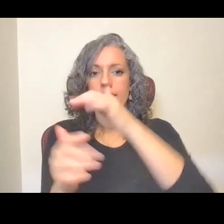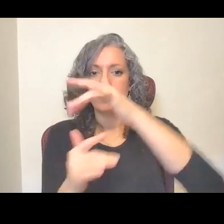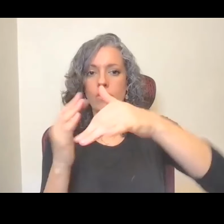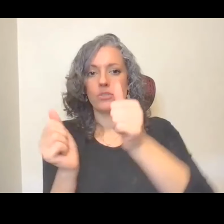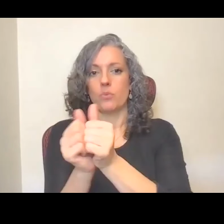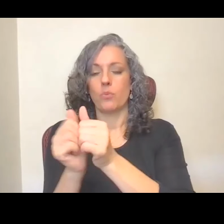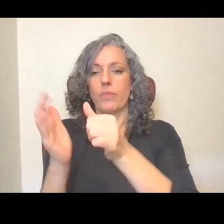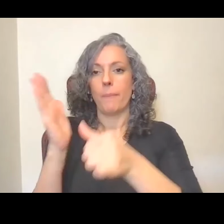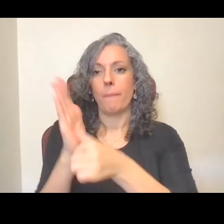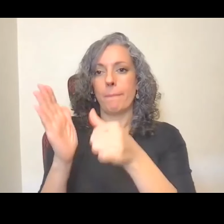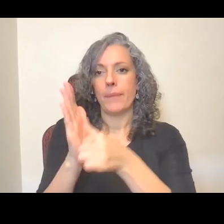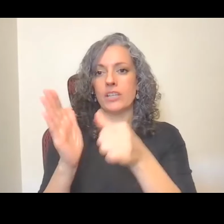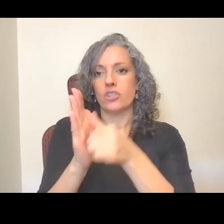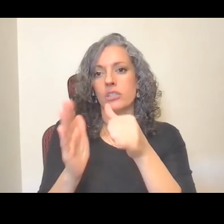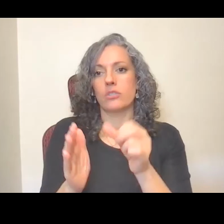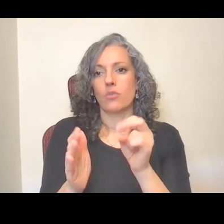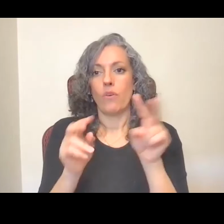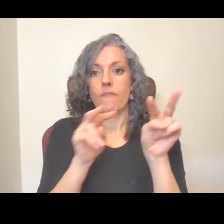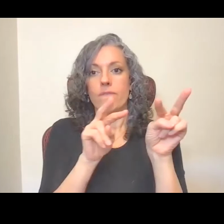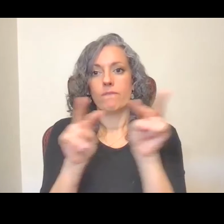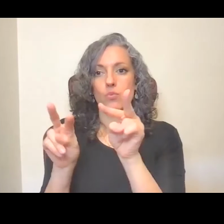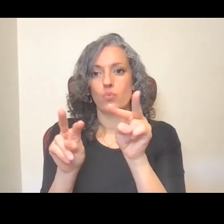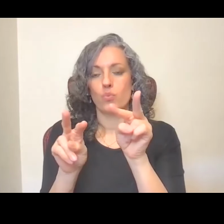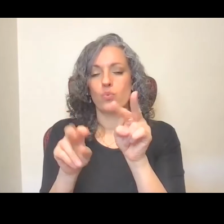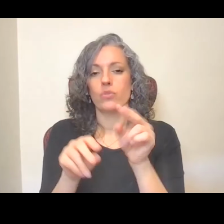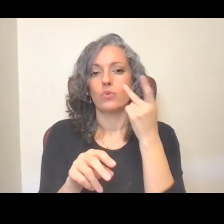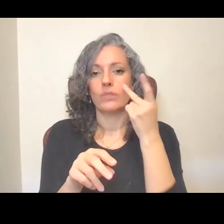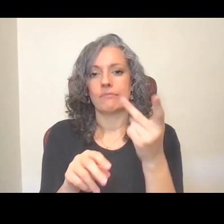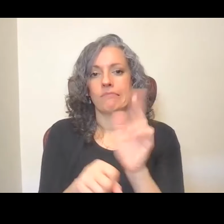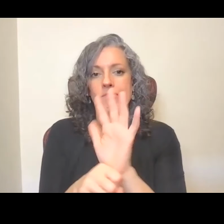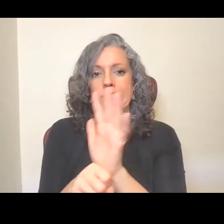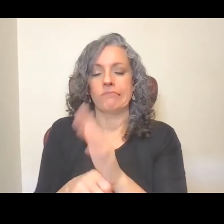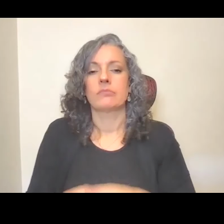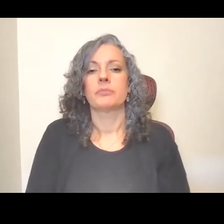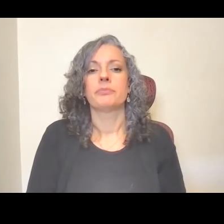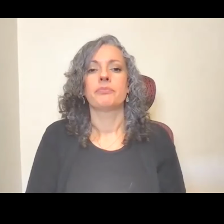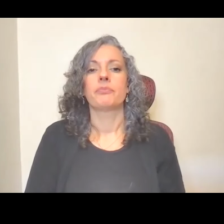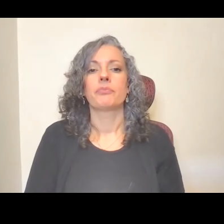or across views, if you are in a native application. User flows on the left of my